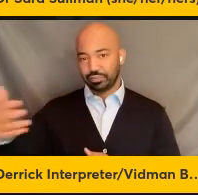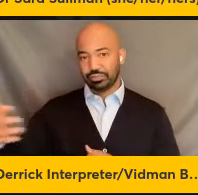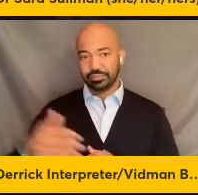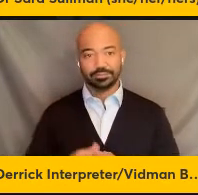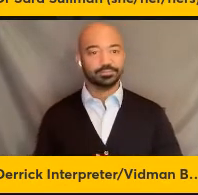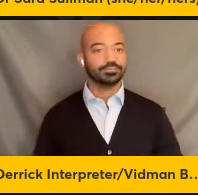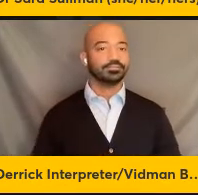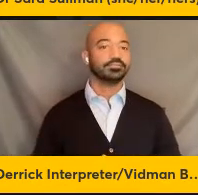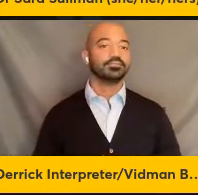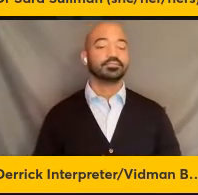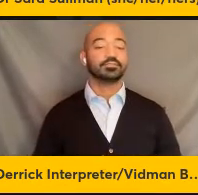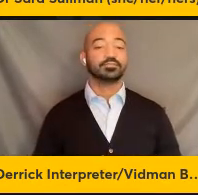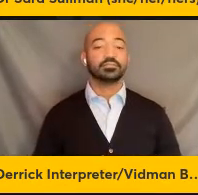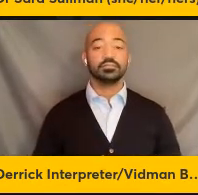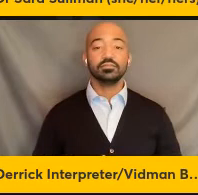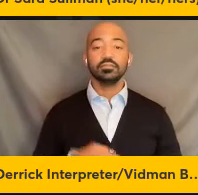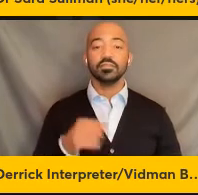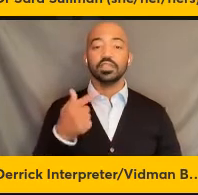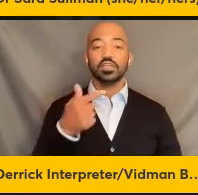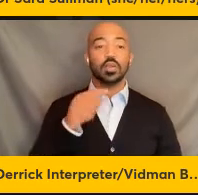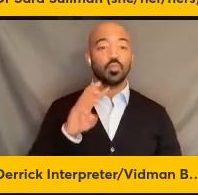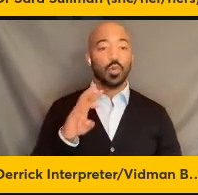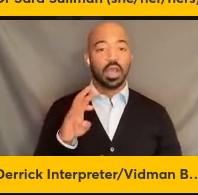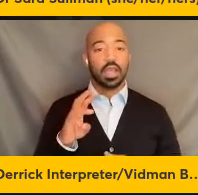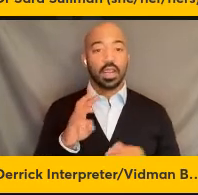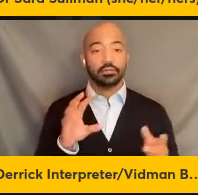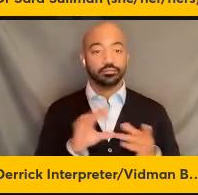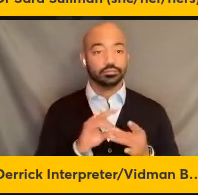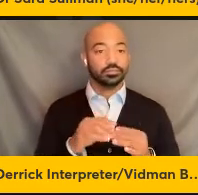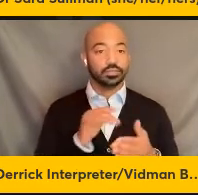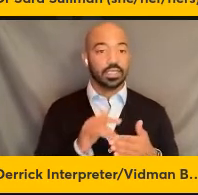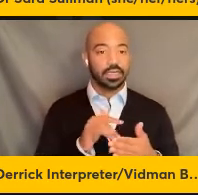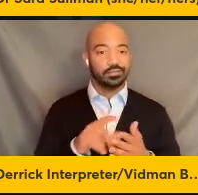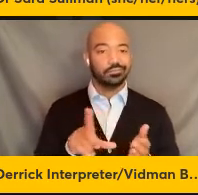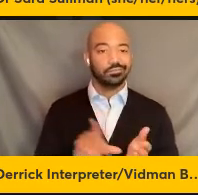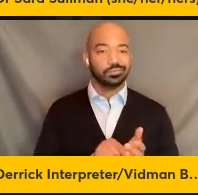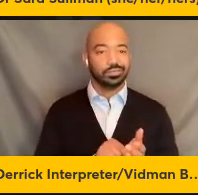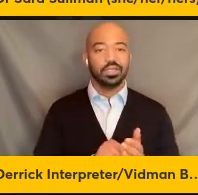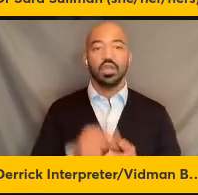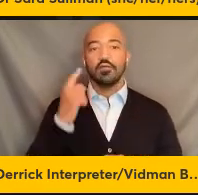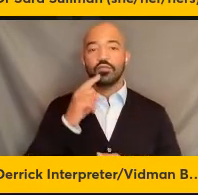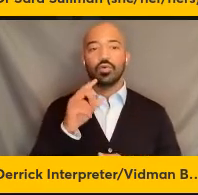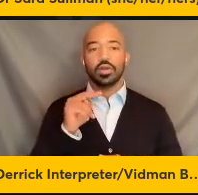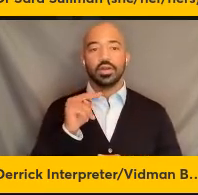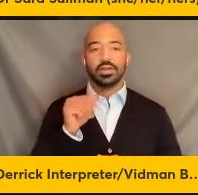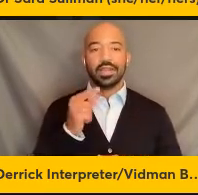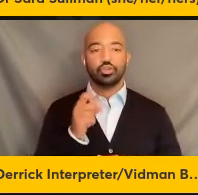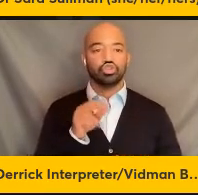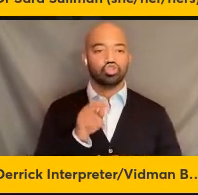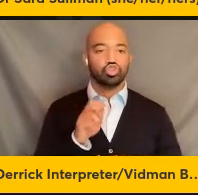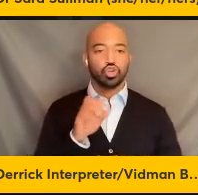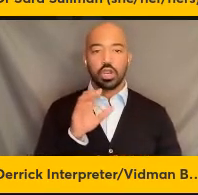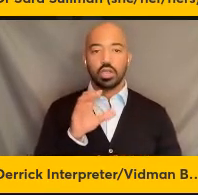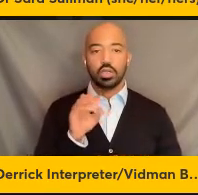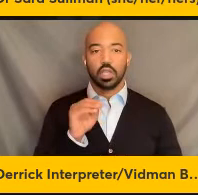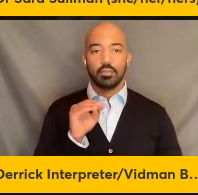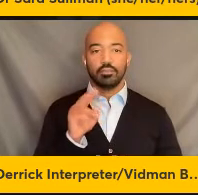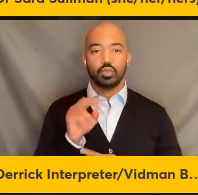Unknown: So the genome wide association study has been published in Nature Communications, and it basically addresses the